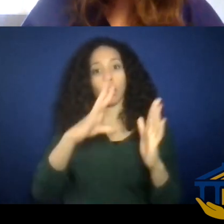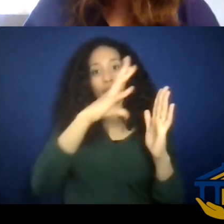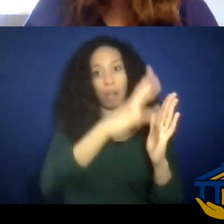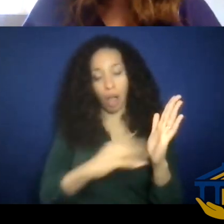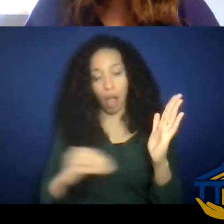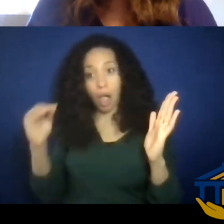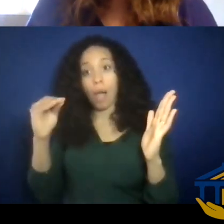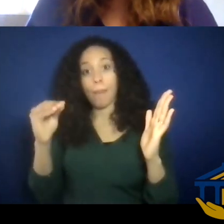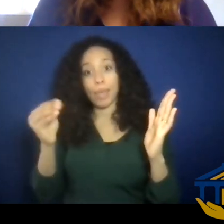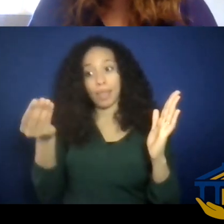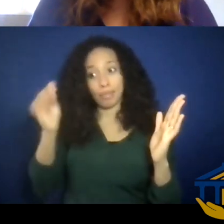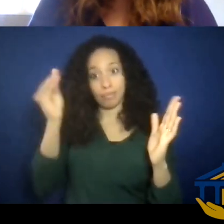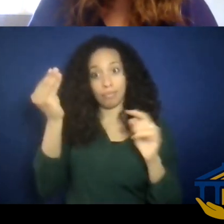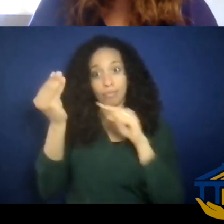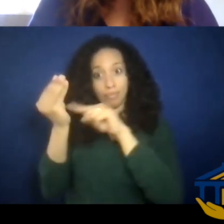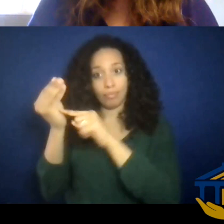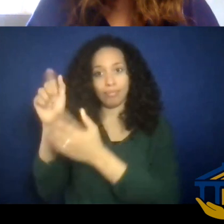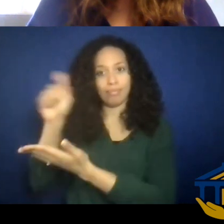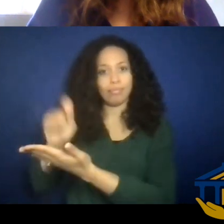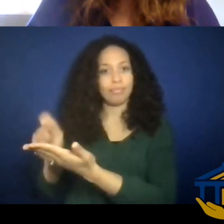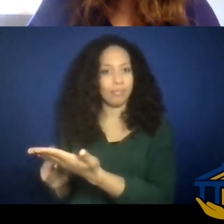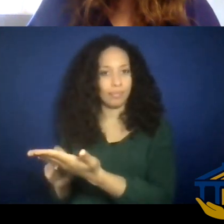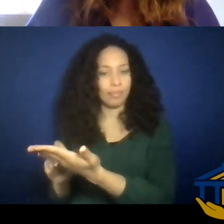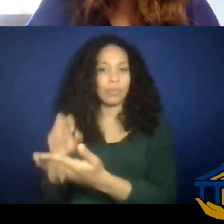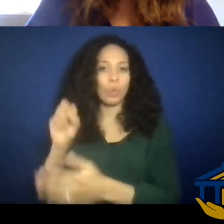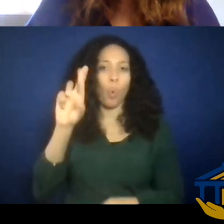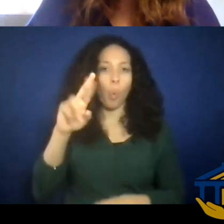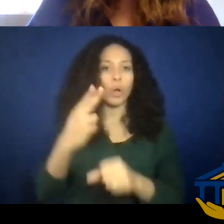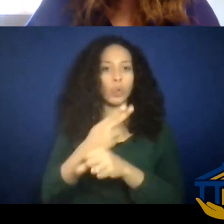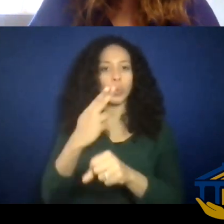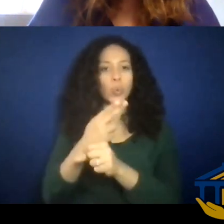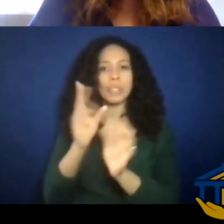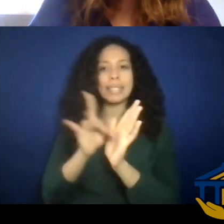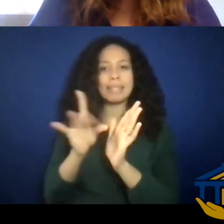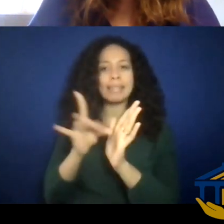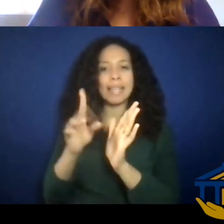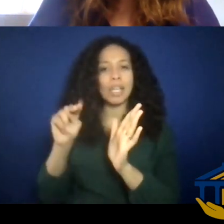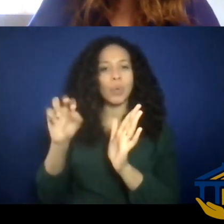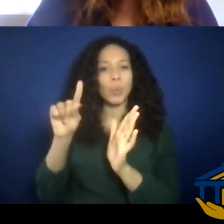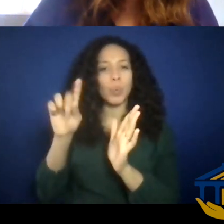mark up your own personal copy. You may not feel comfortable sharing that marked up copy.